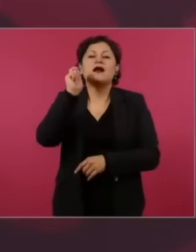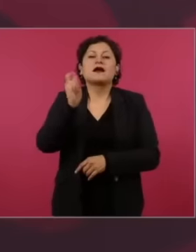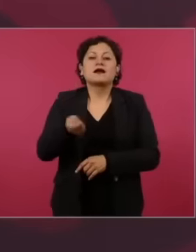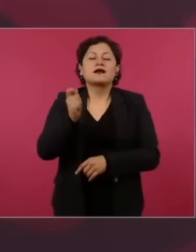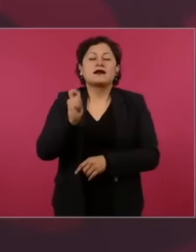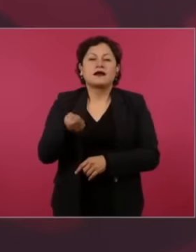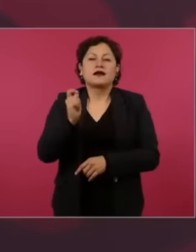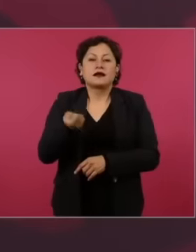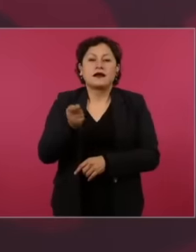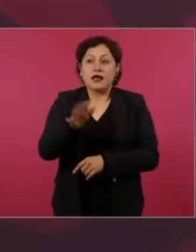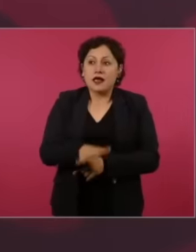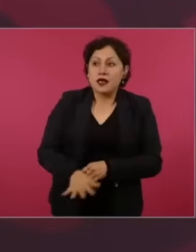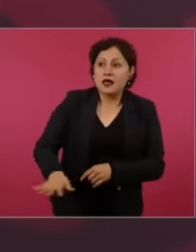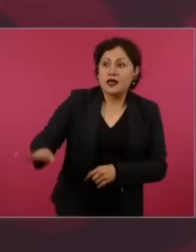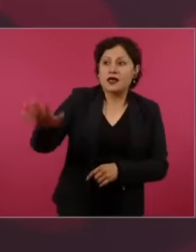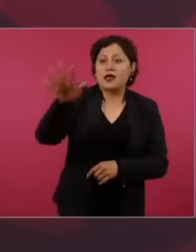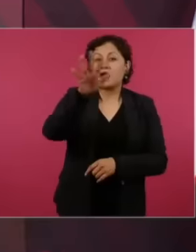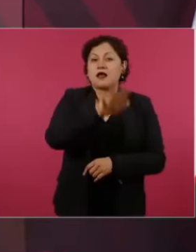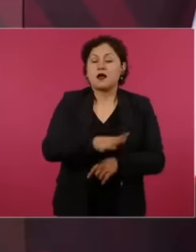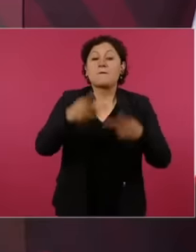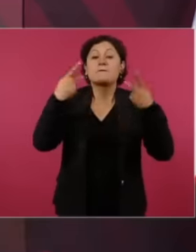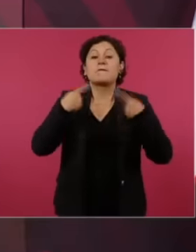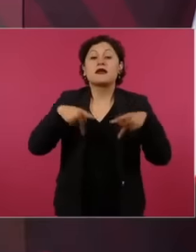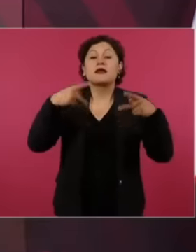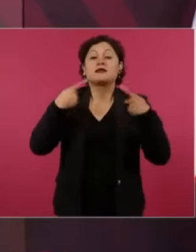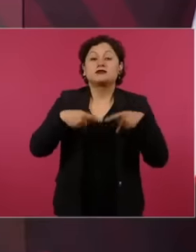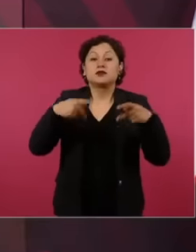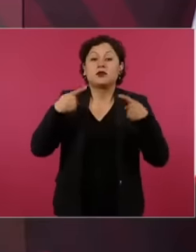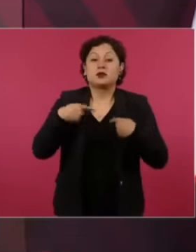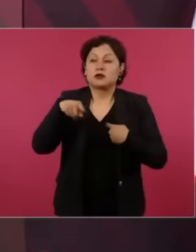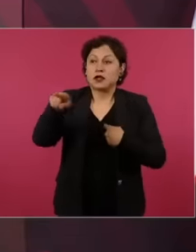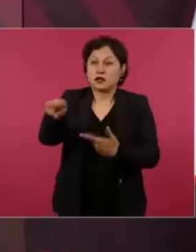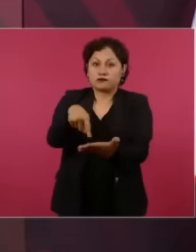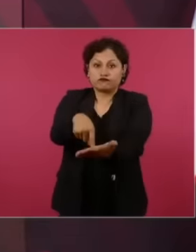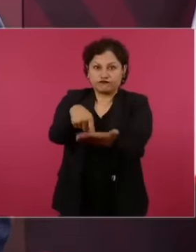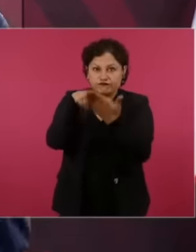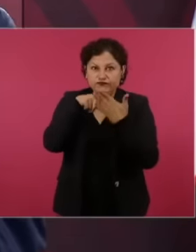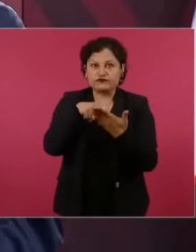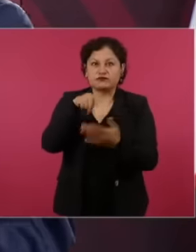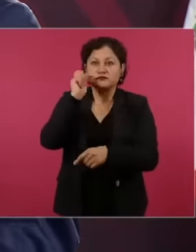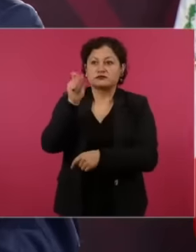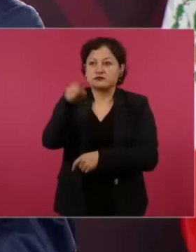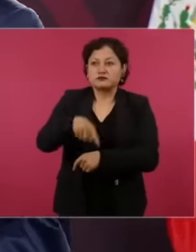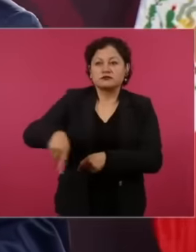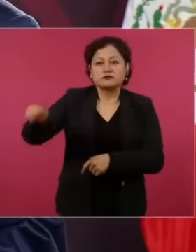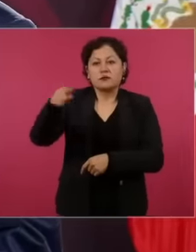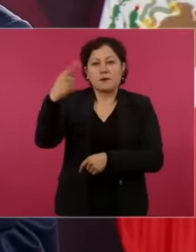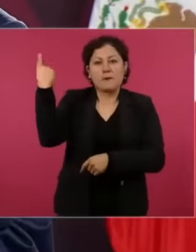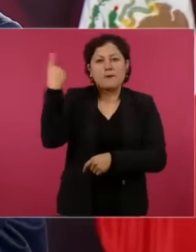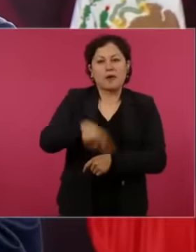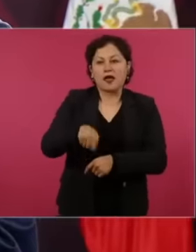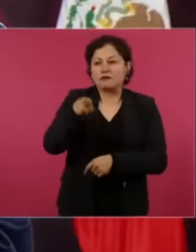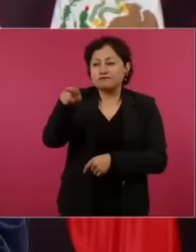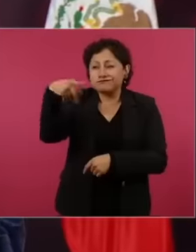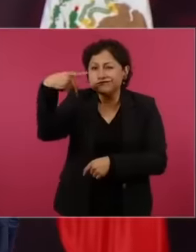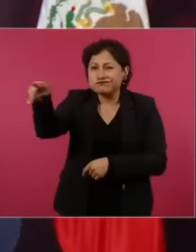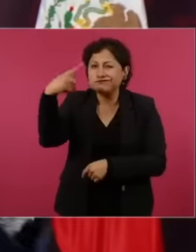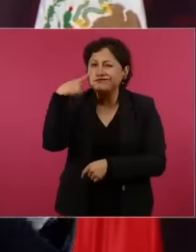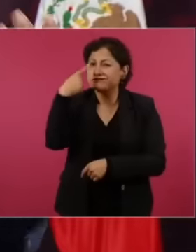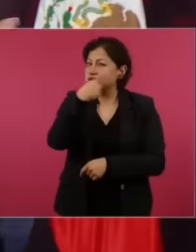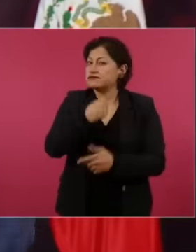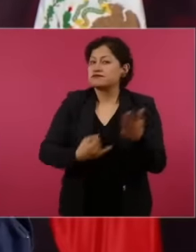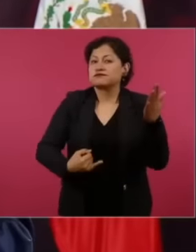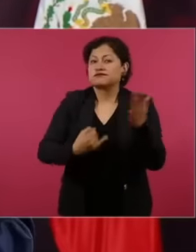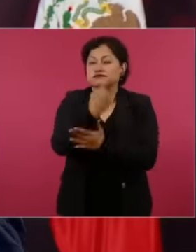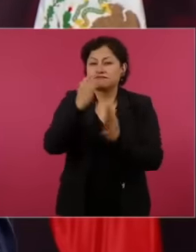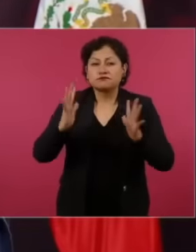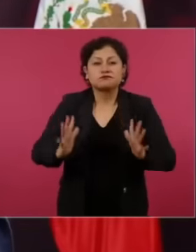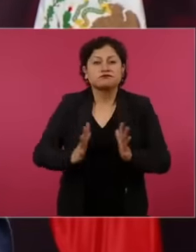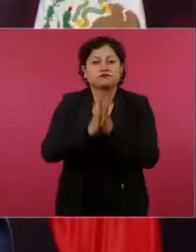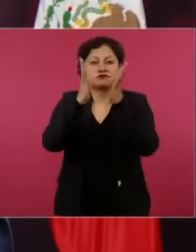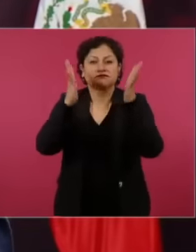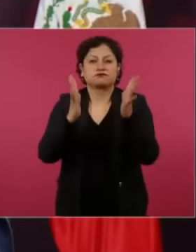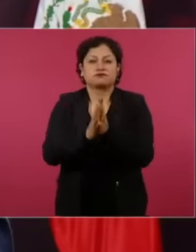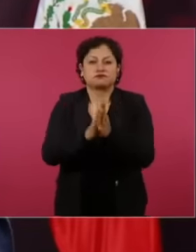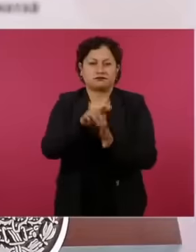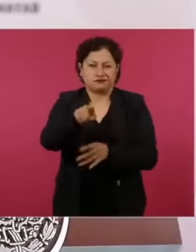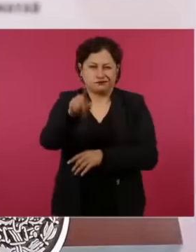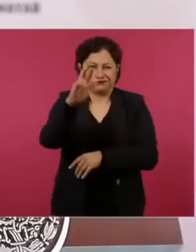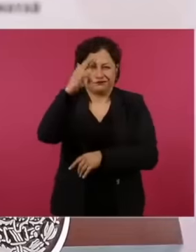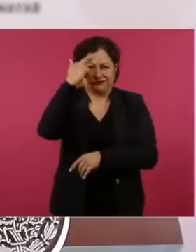the main protagonist when the people rule What was there in Mexico was an